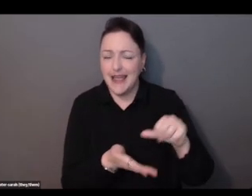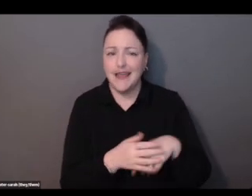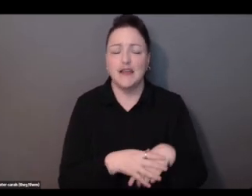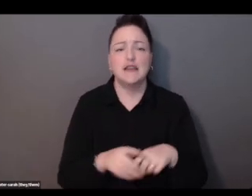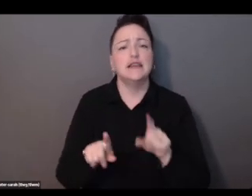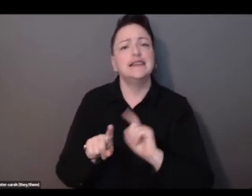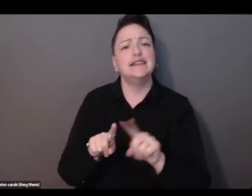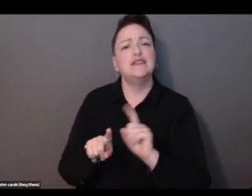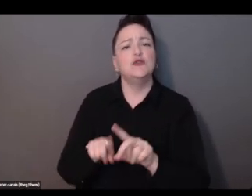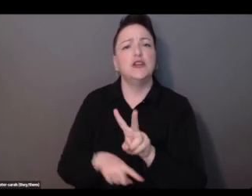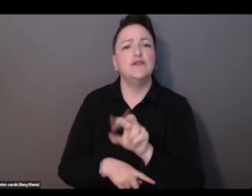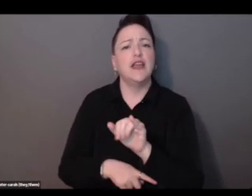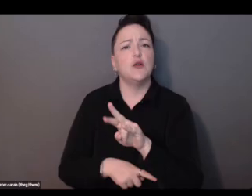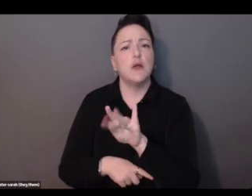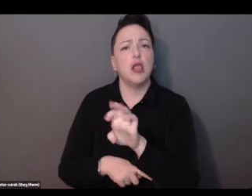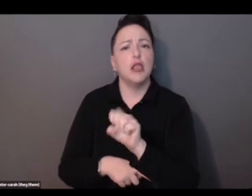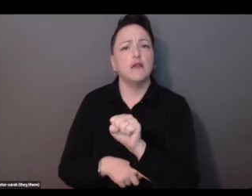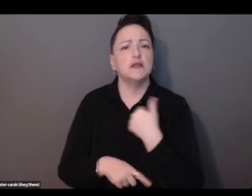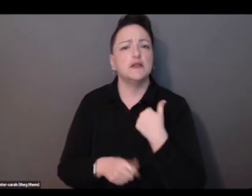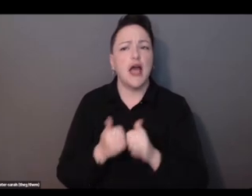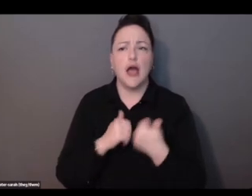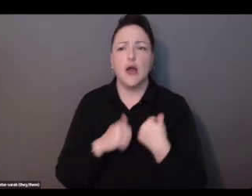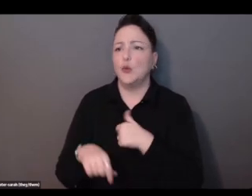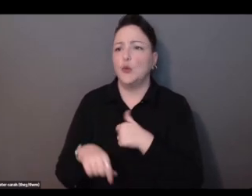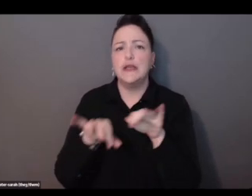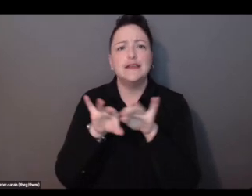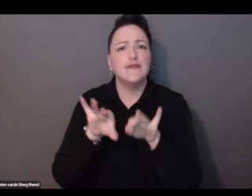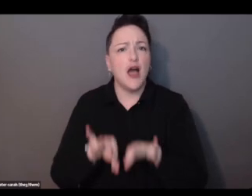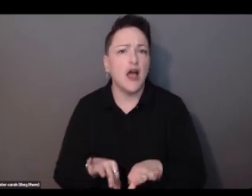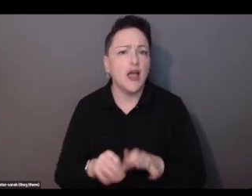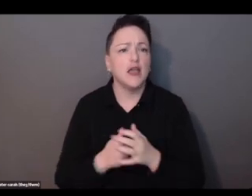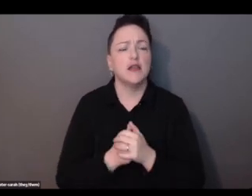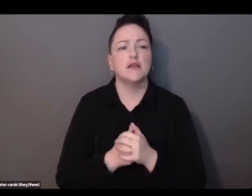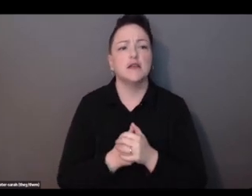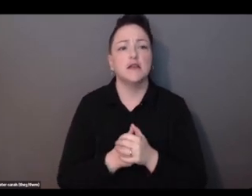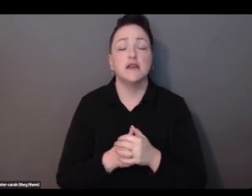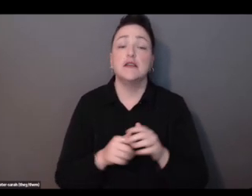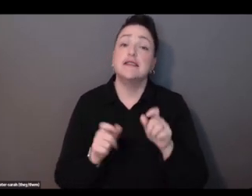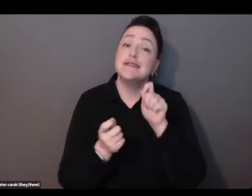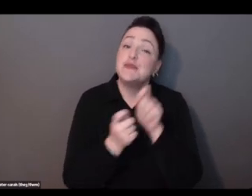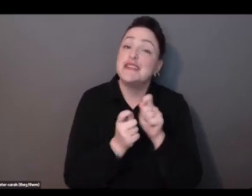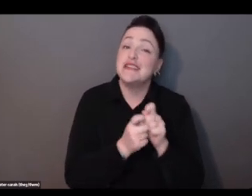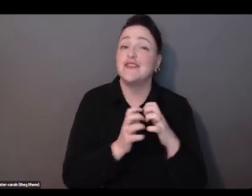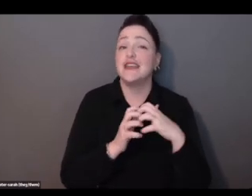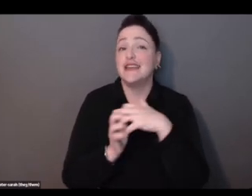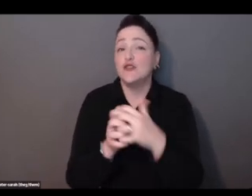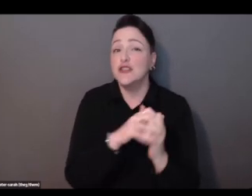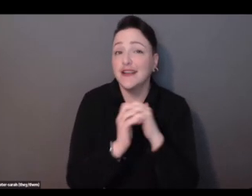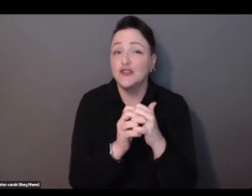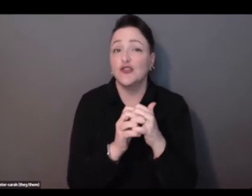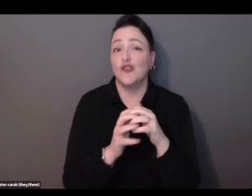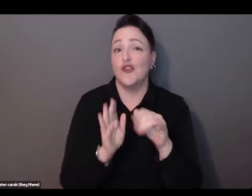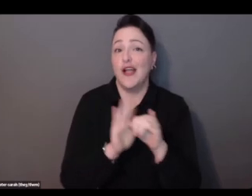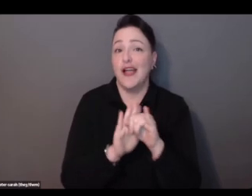other intersection/identities that we might be interested in, given data limitations.